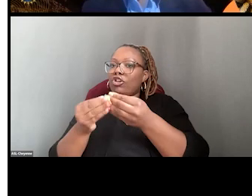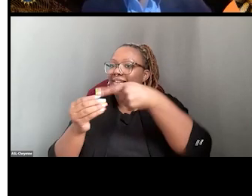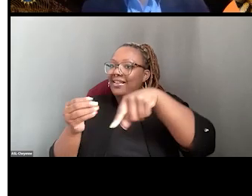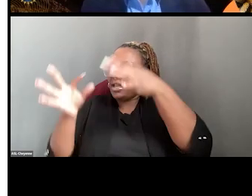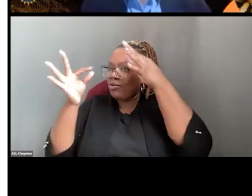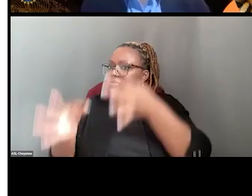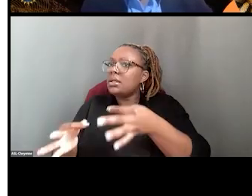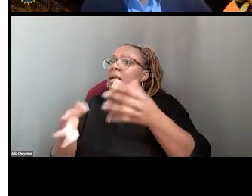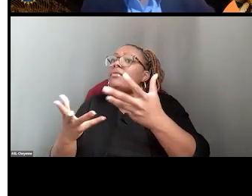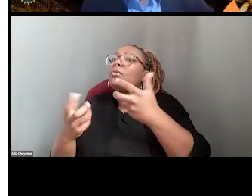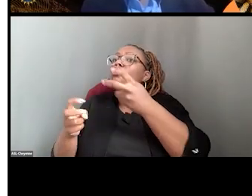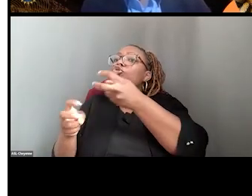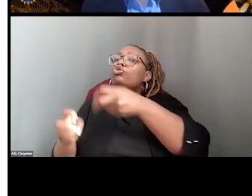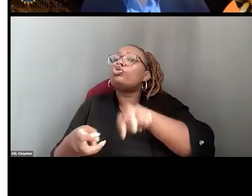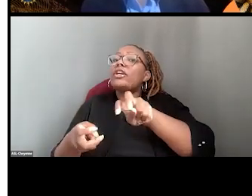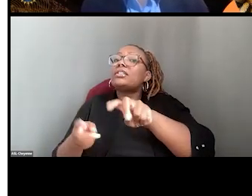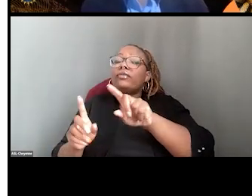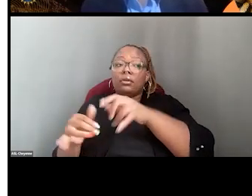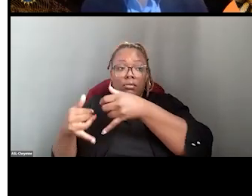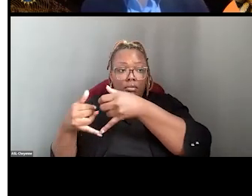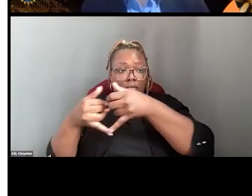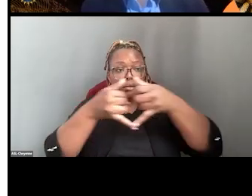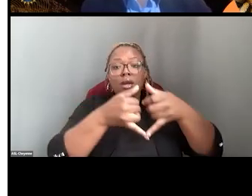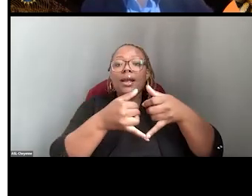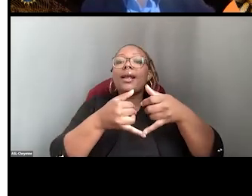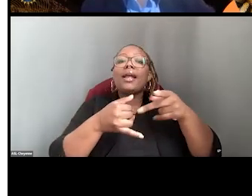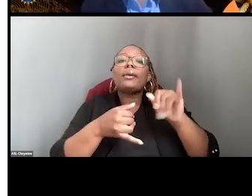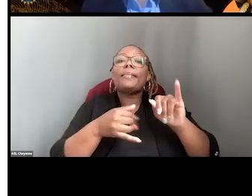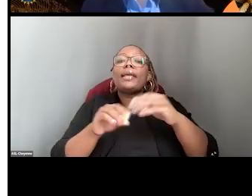to -- if the PI moves from one organization to a new organization,